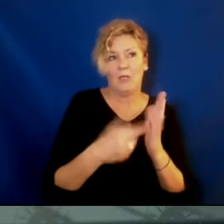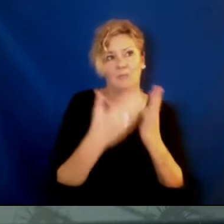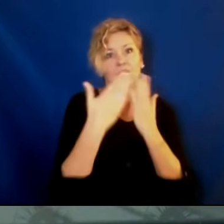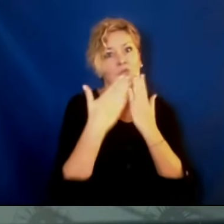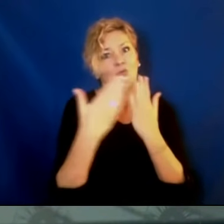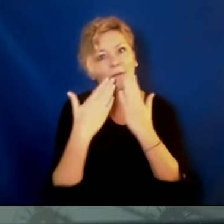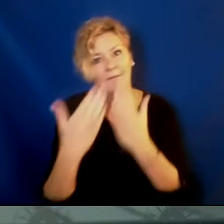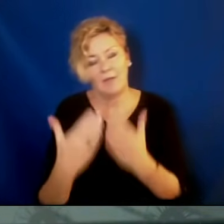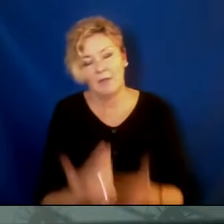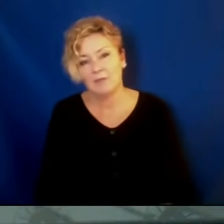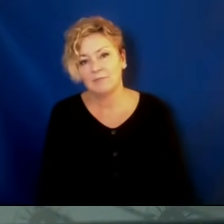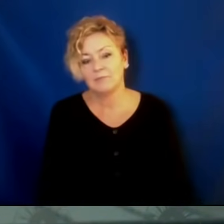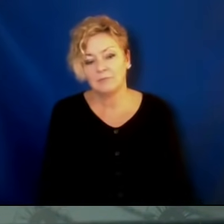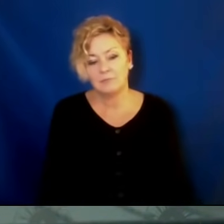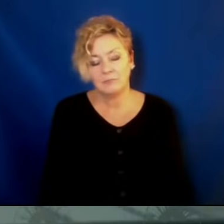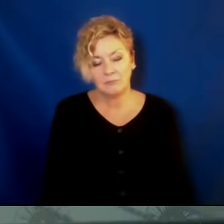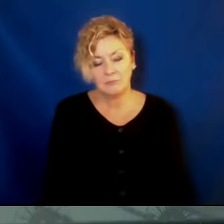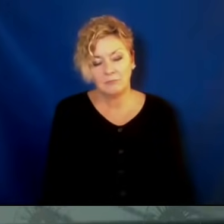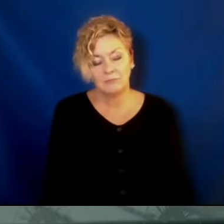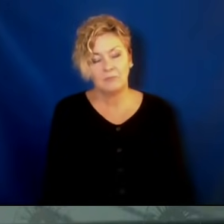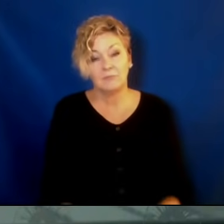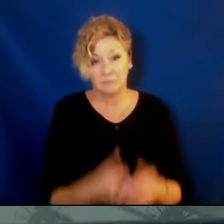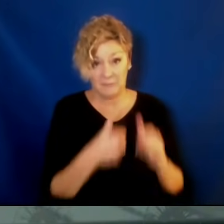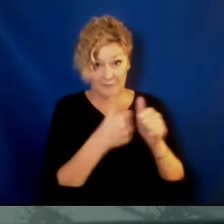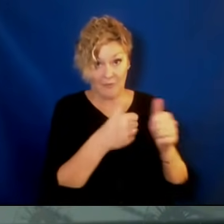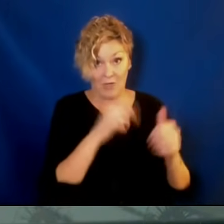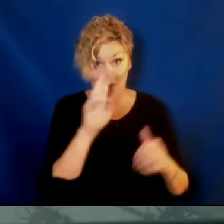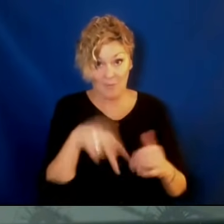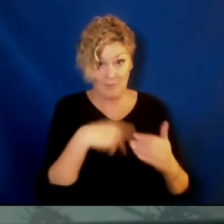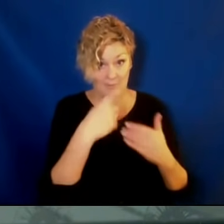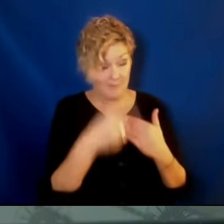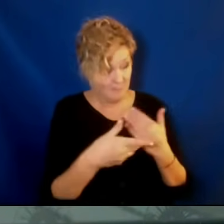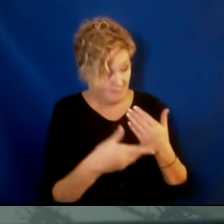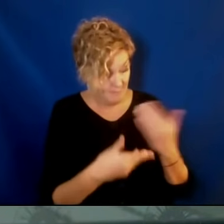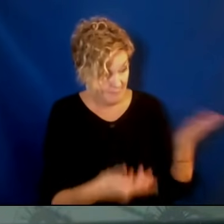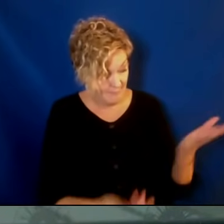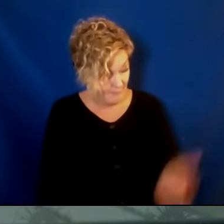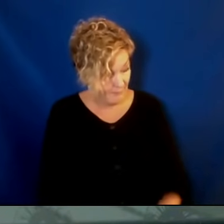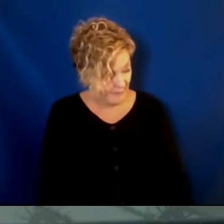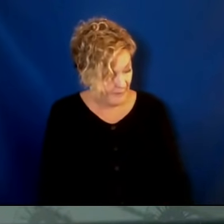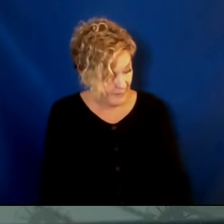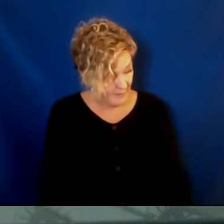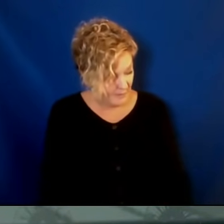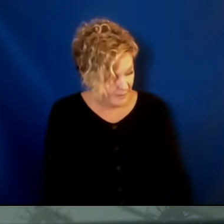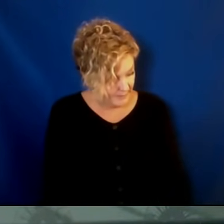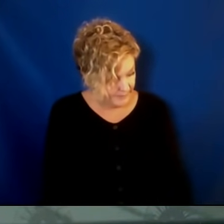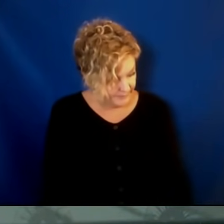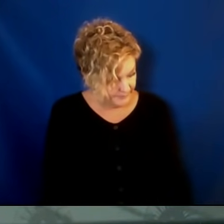in the pandemic , the loss for many of them for months of in